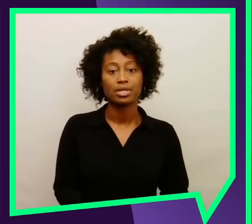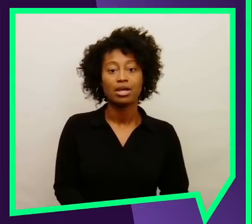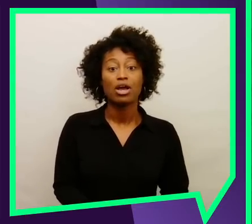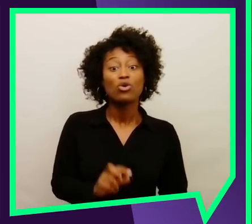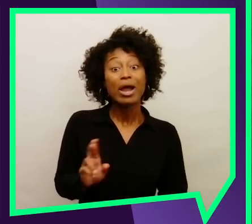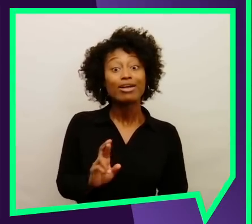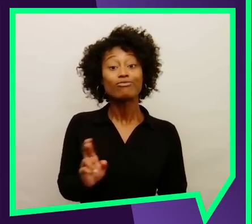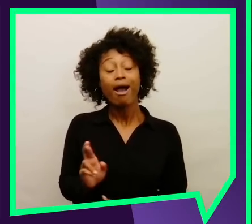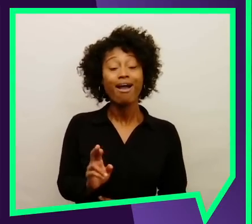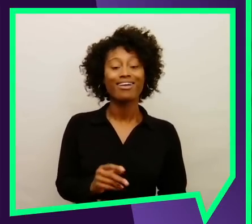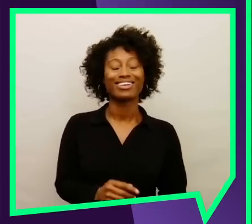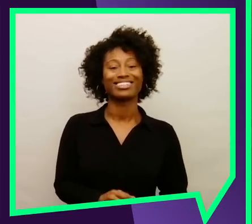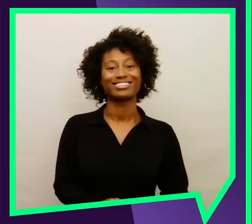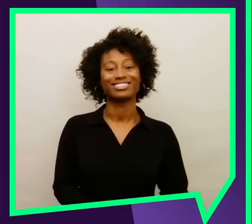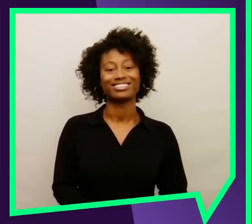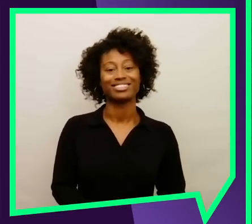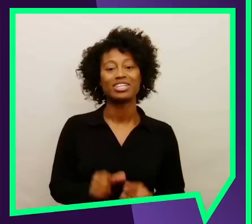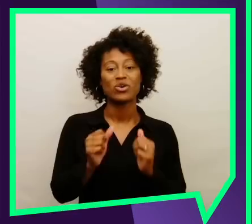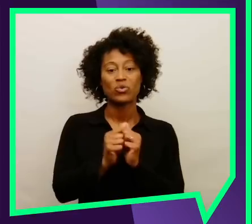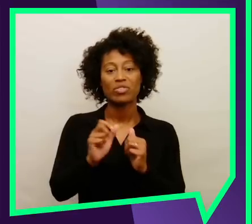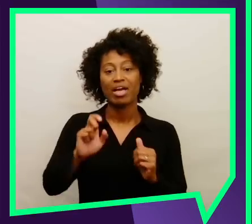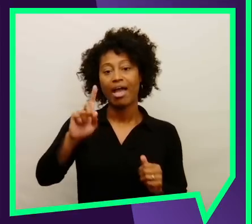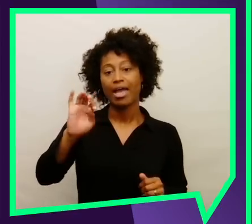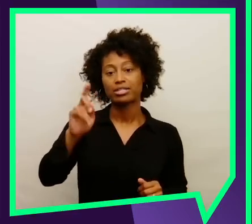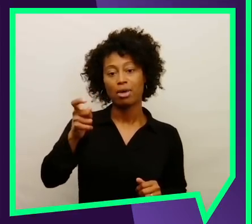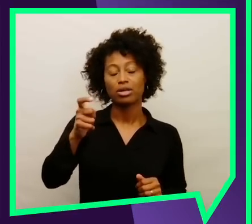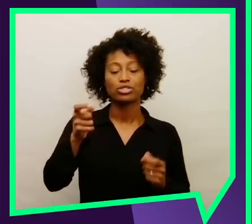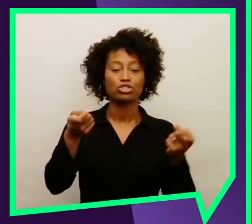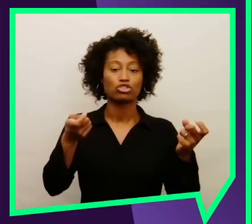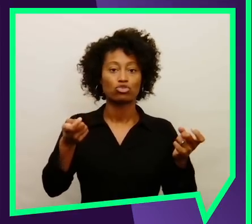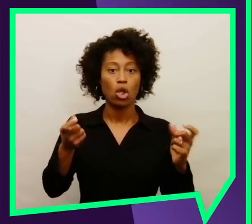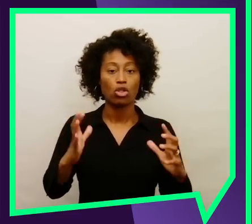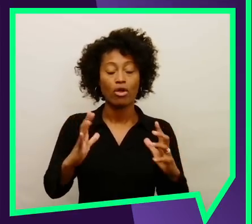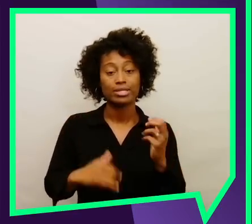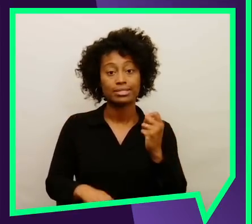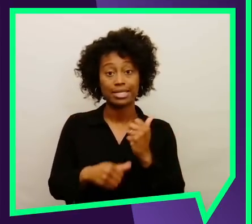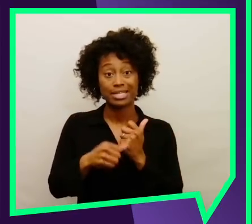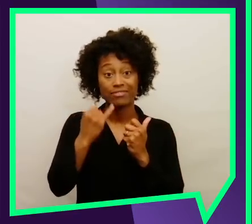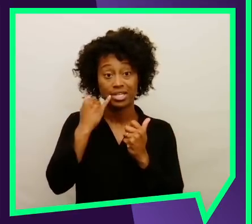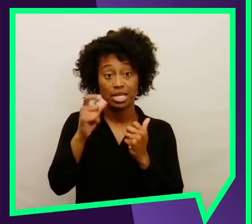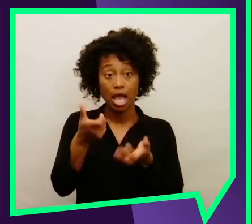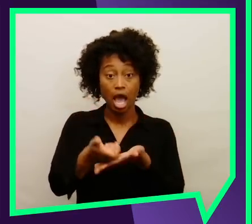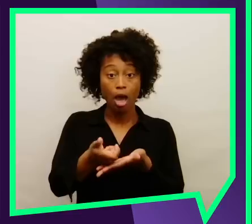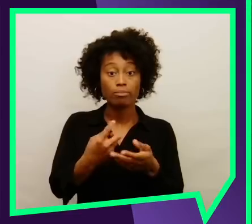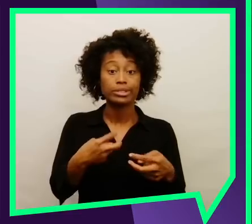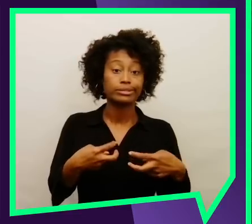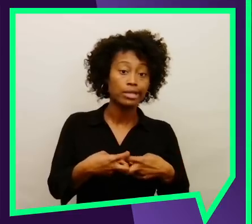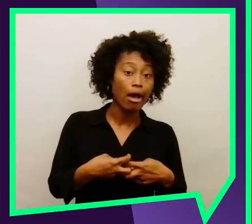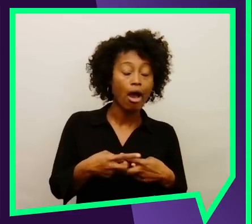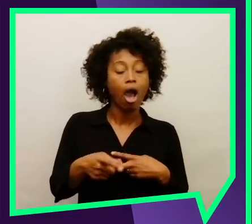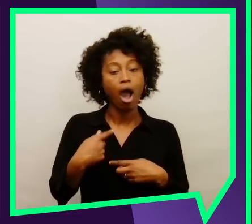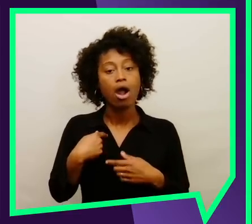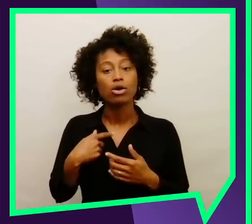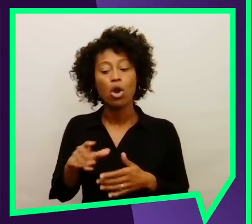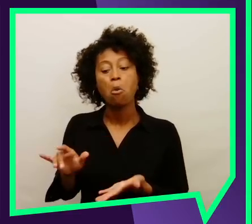You're playing with your Xbox controller. Right side, right side.